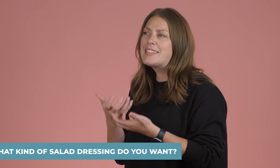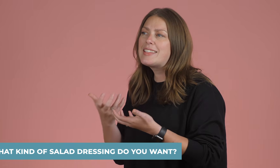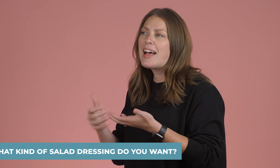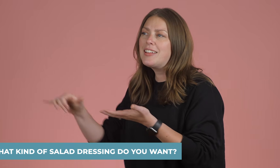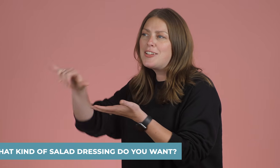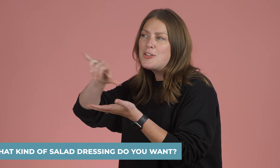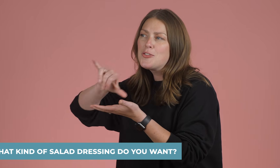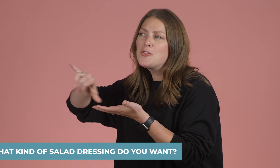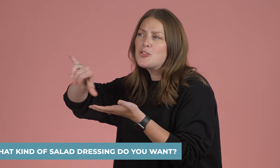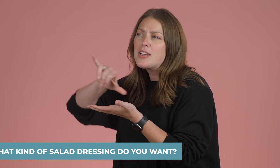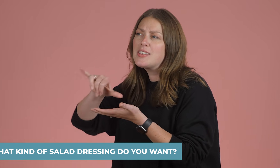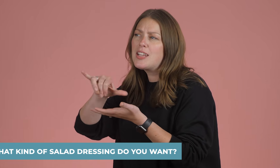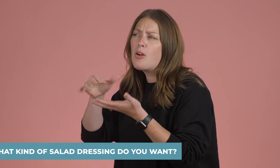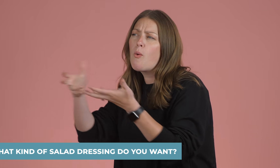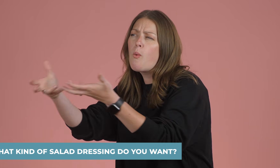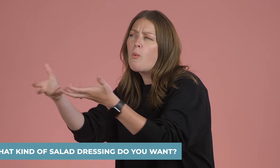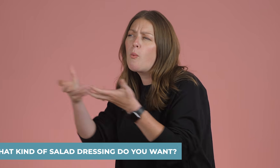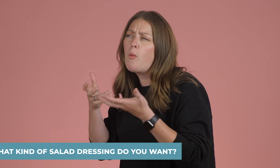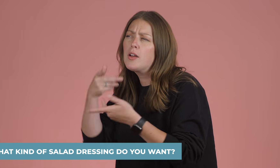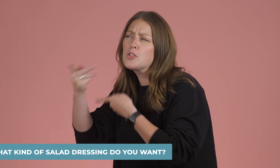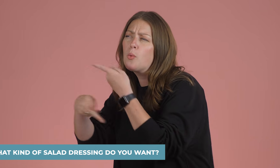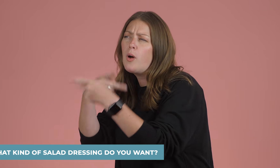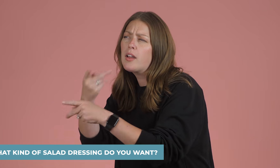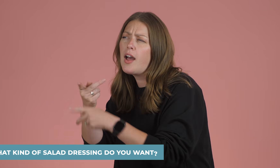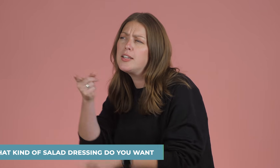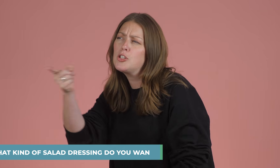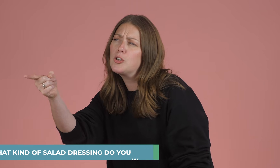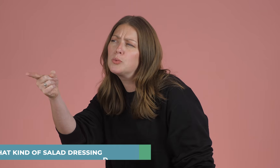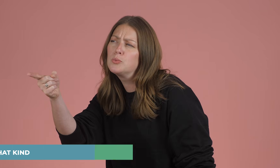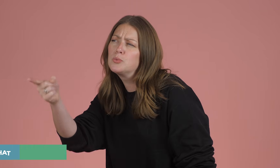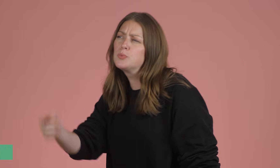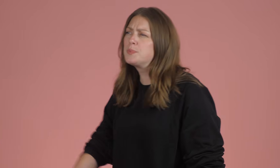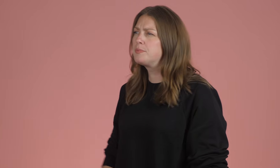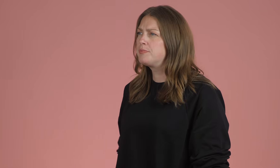Salad dressing. Want what kind you.